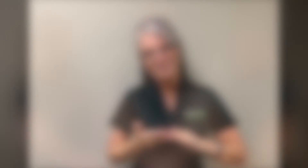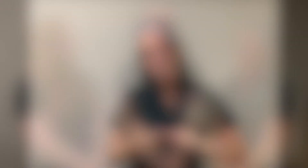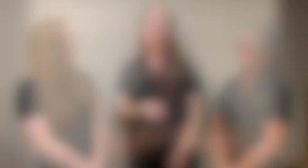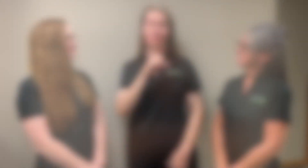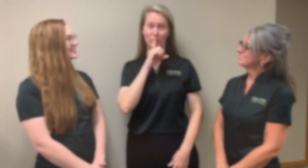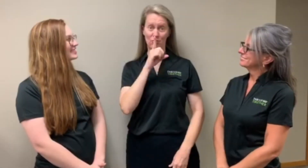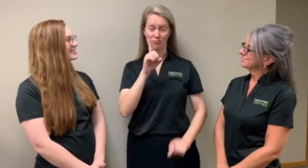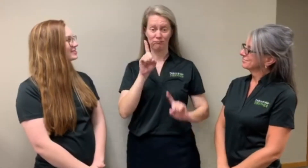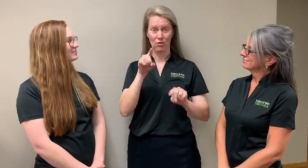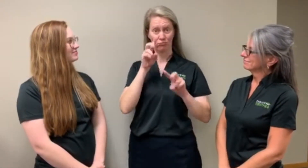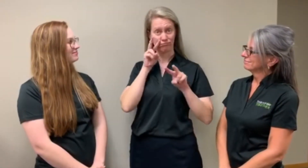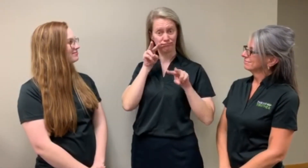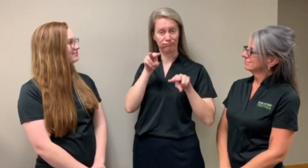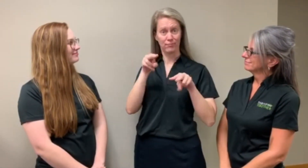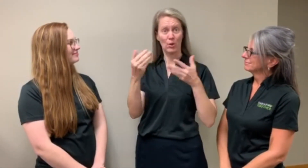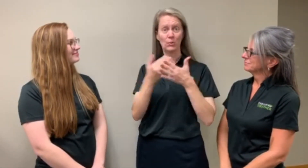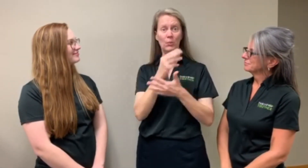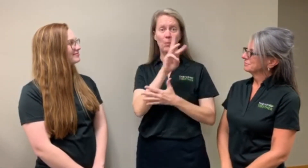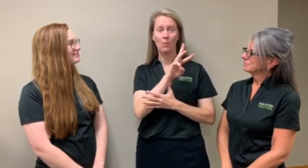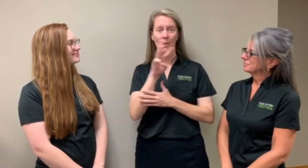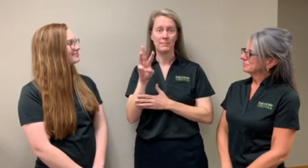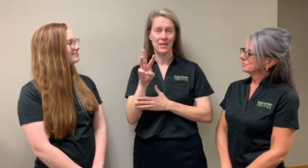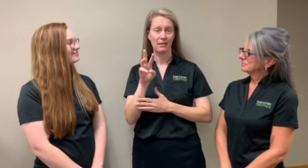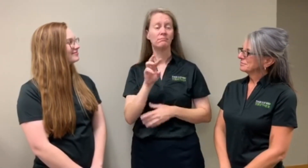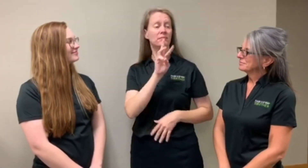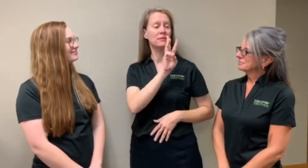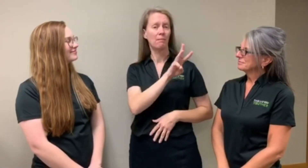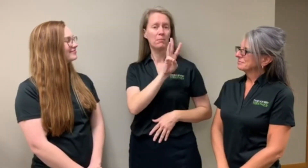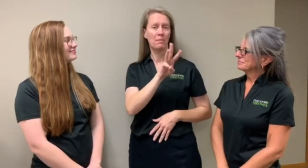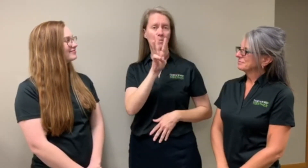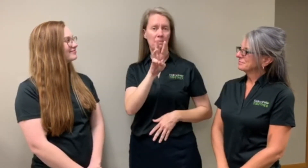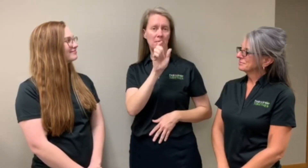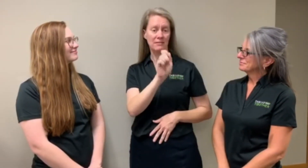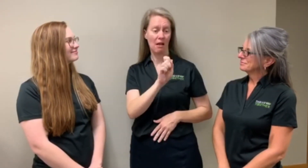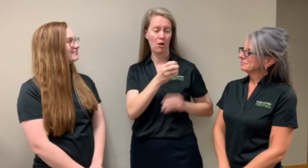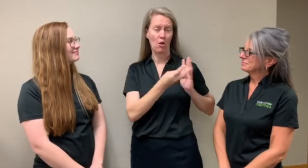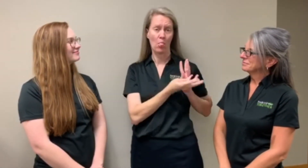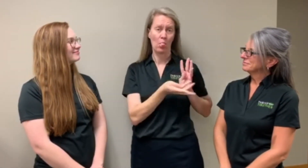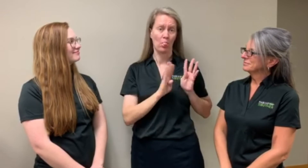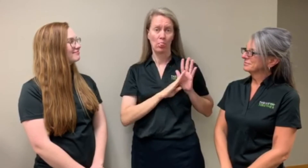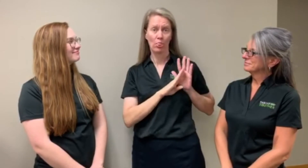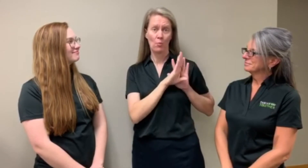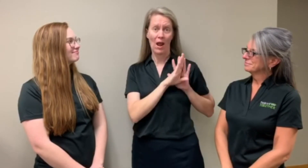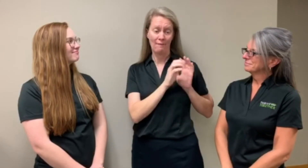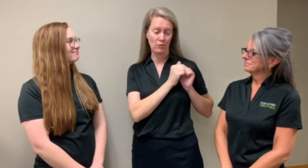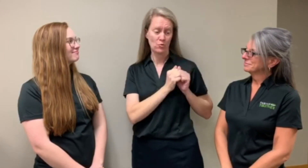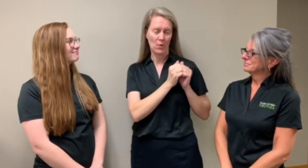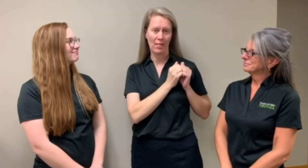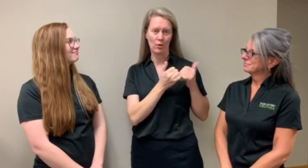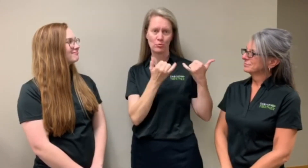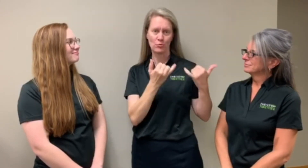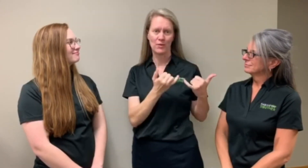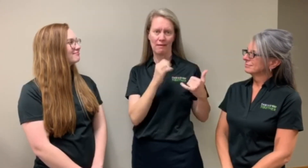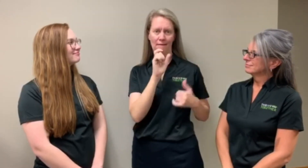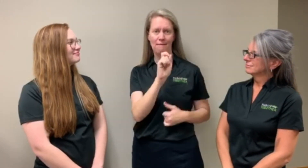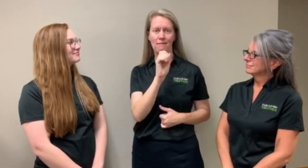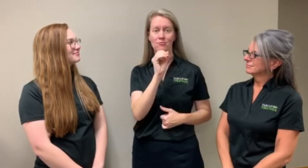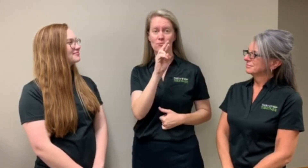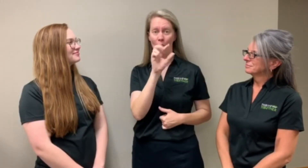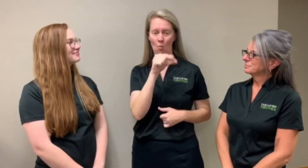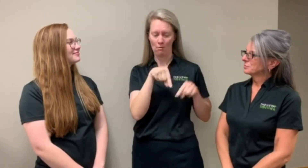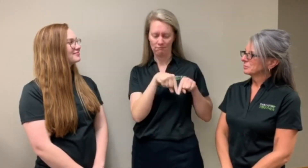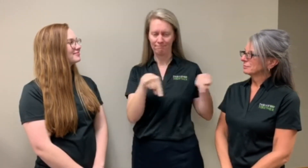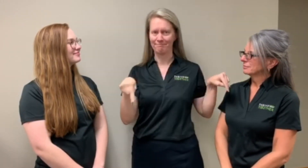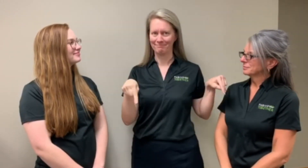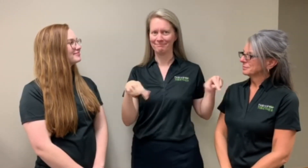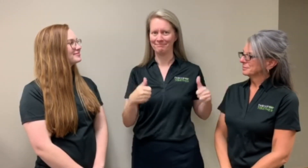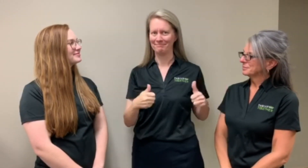Make sure you check out our website at www.thrivetogethertoday.org